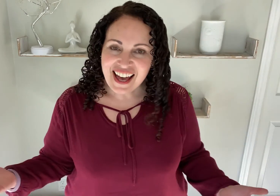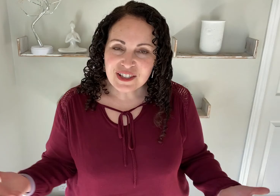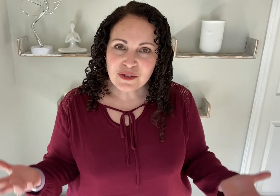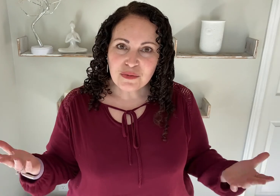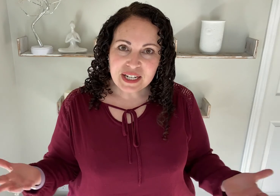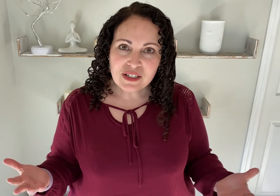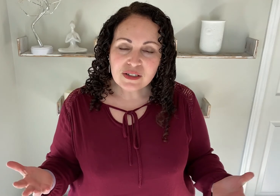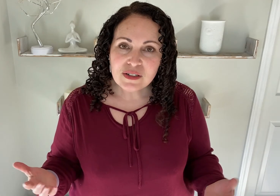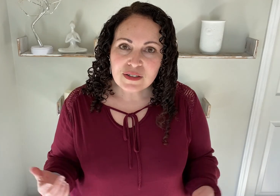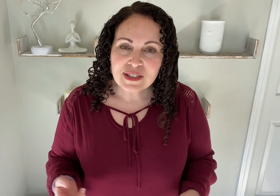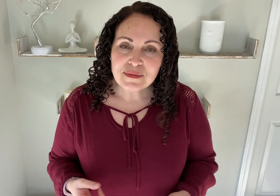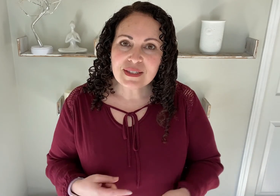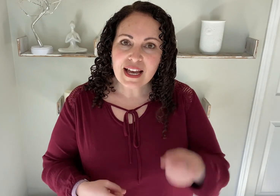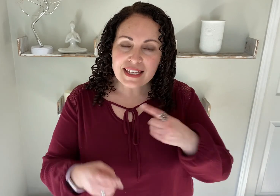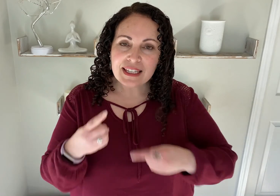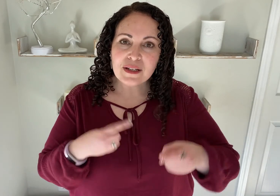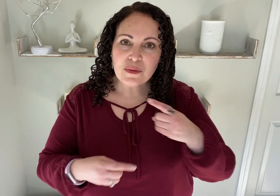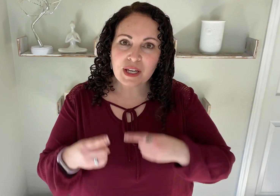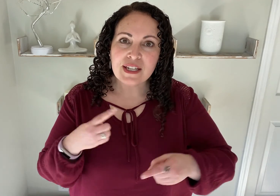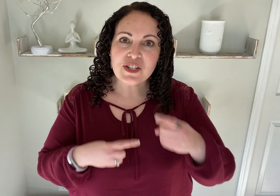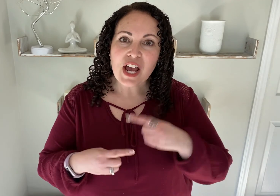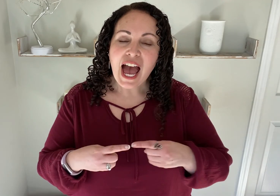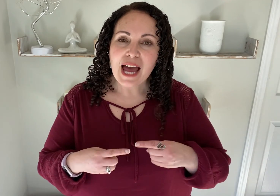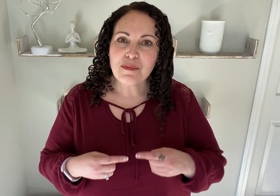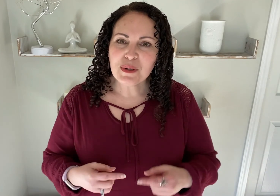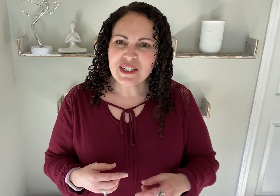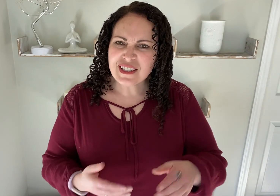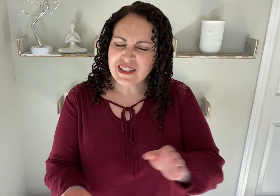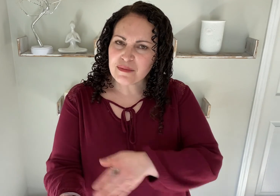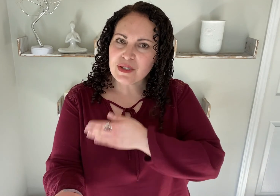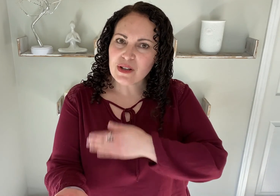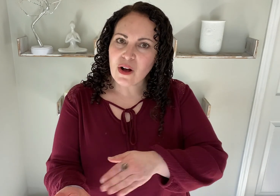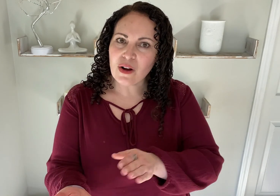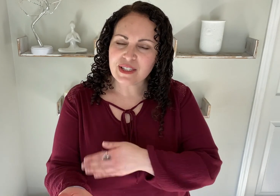Yeah it's great to learn some sign language and put it to some songs